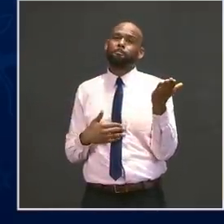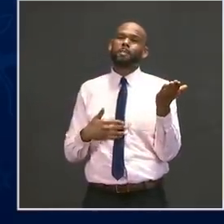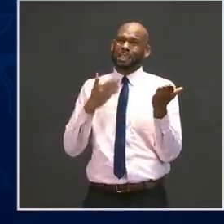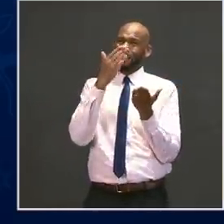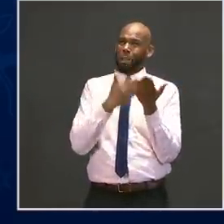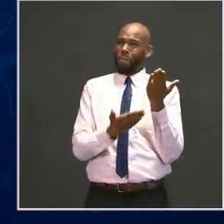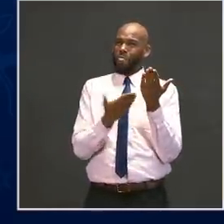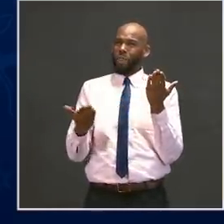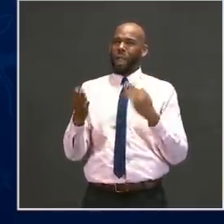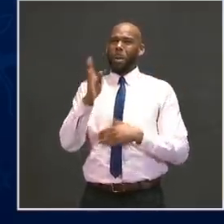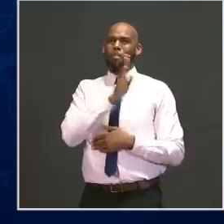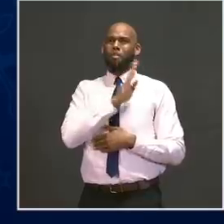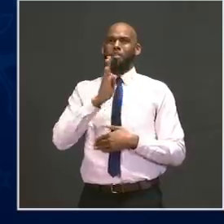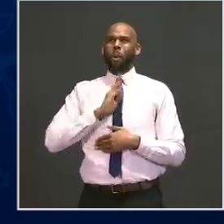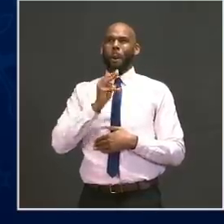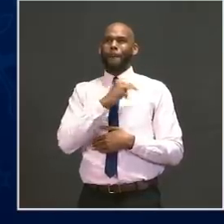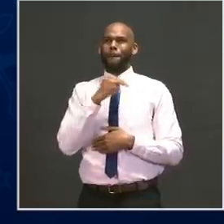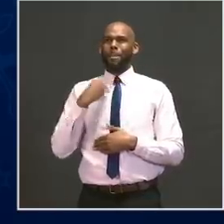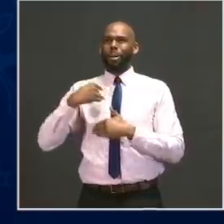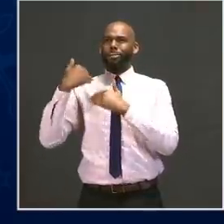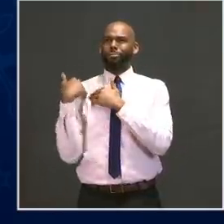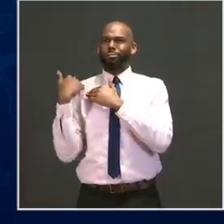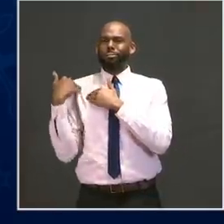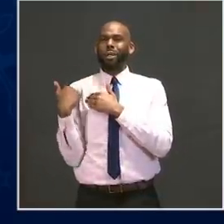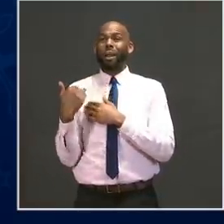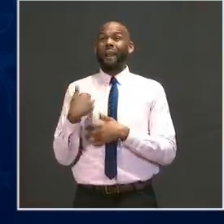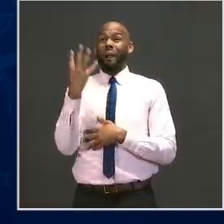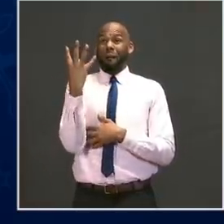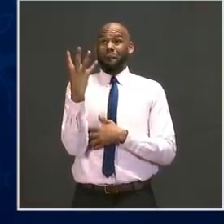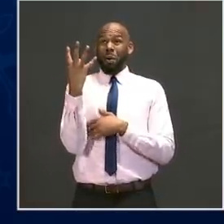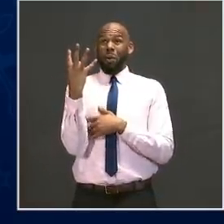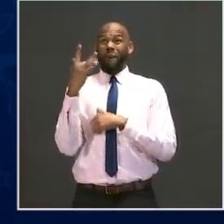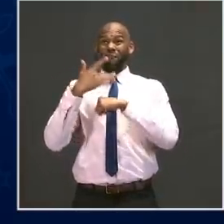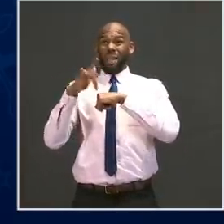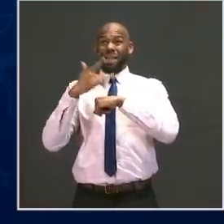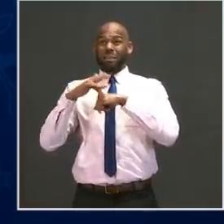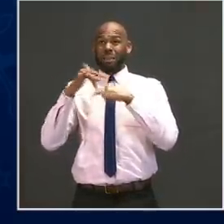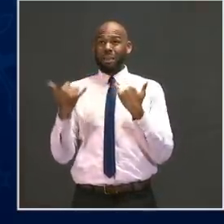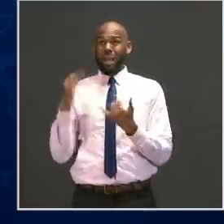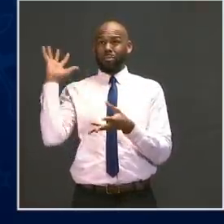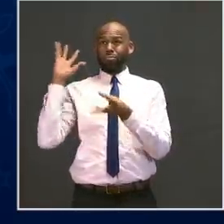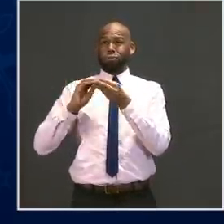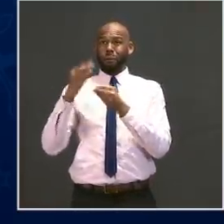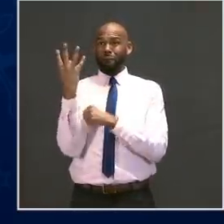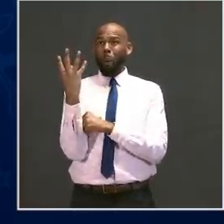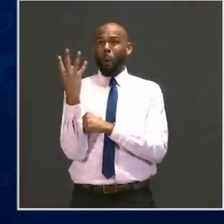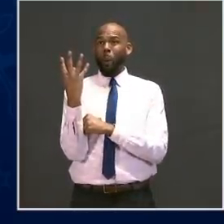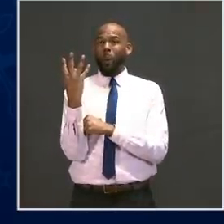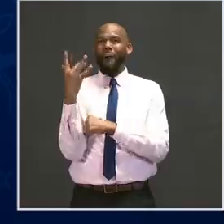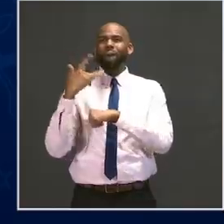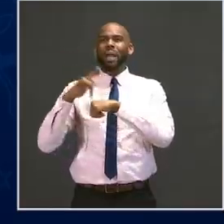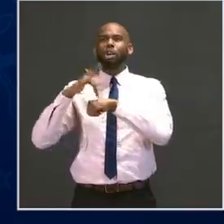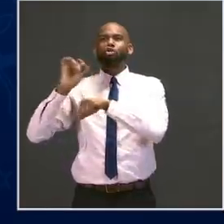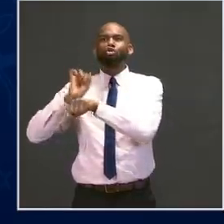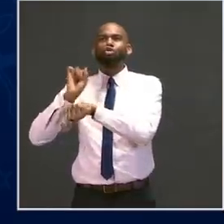And there are four openings -- or four vacancies at this point in time, so those would need to be filled and addressed.